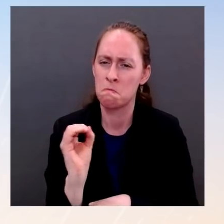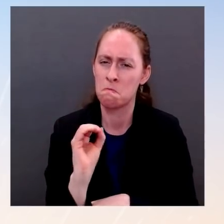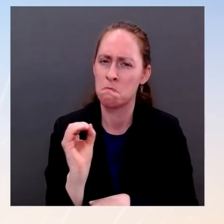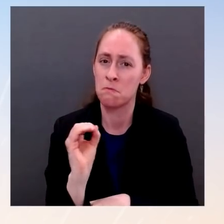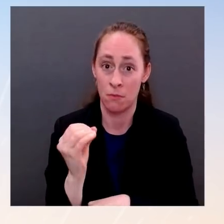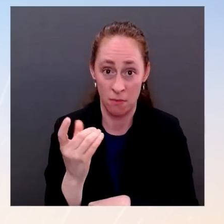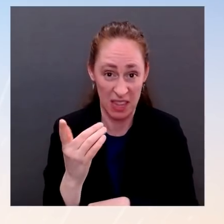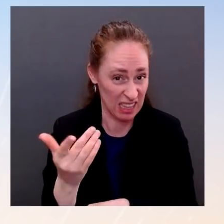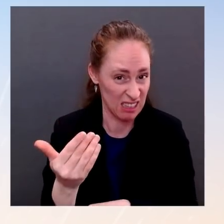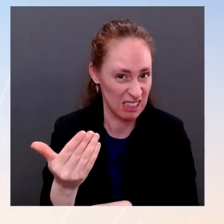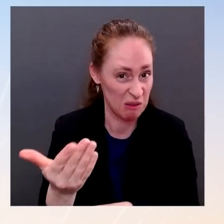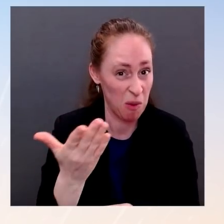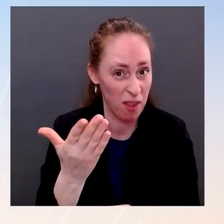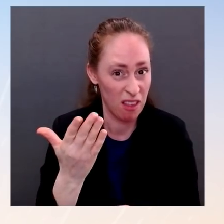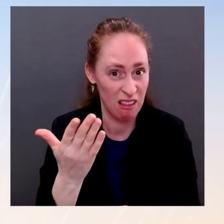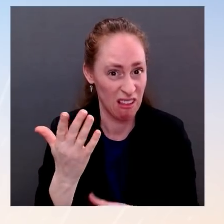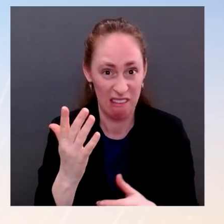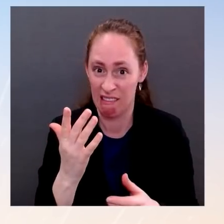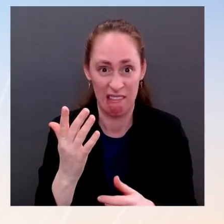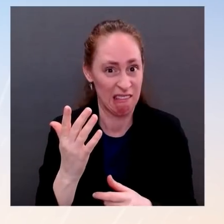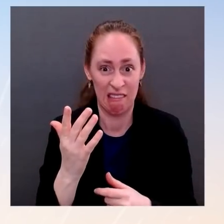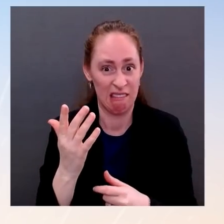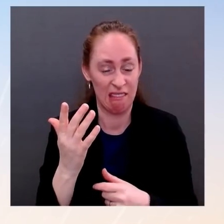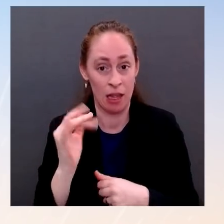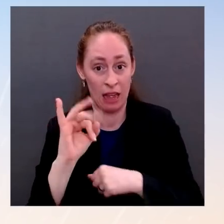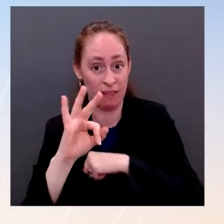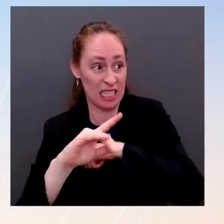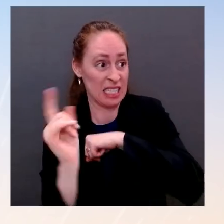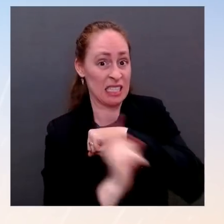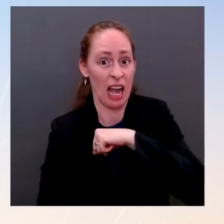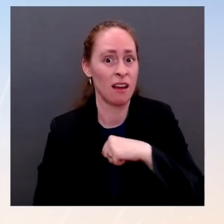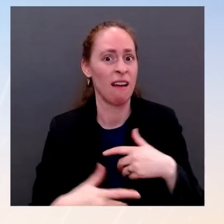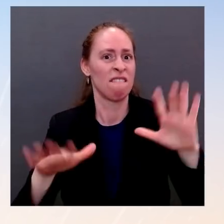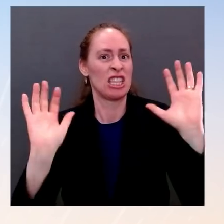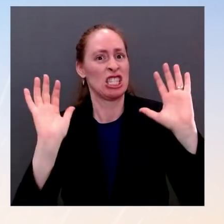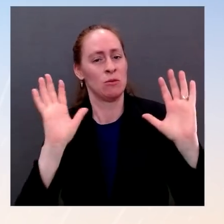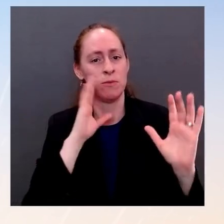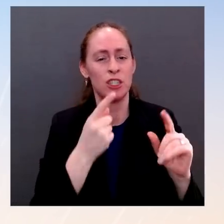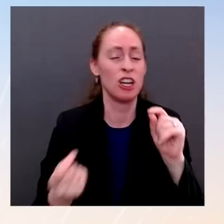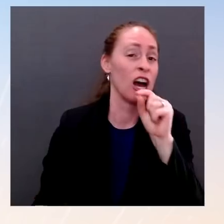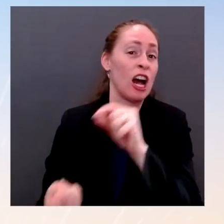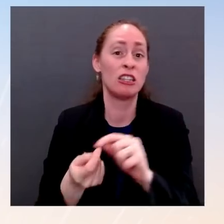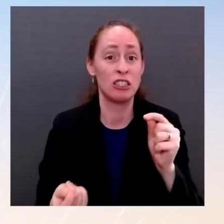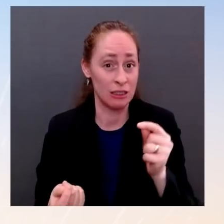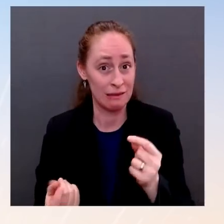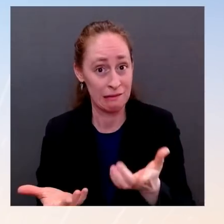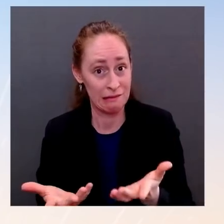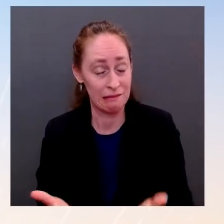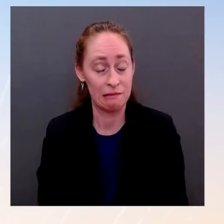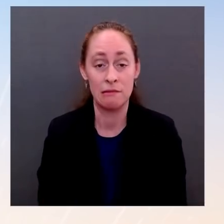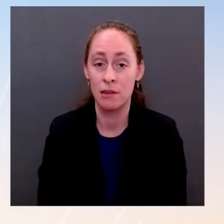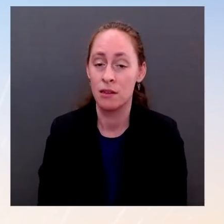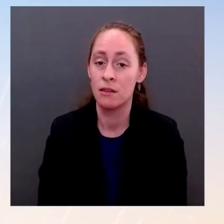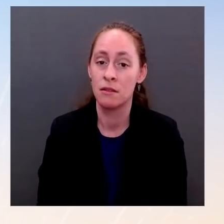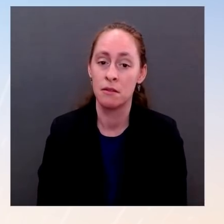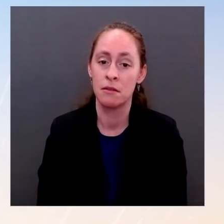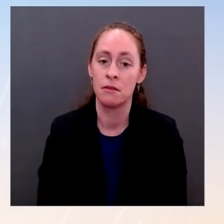What I will say is that we've focused on maximum preparedness across government systems, across private sectors,